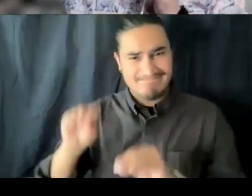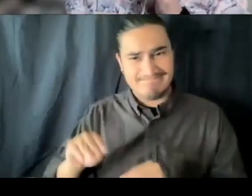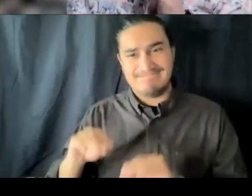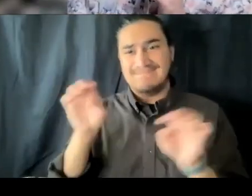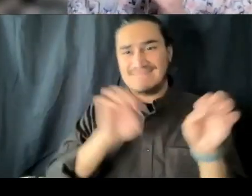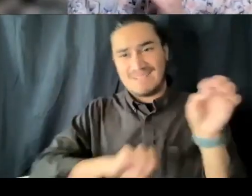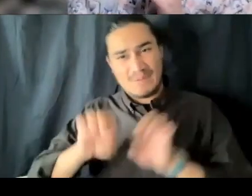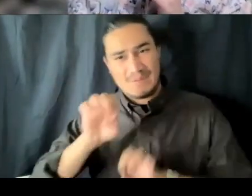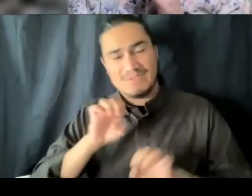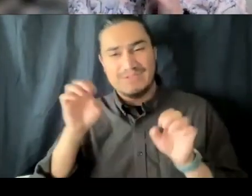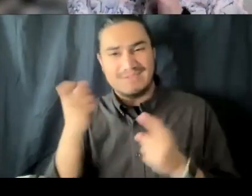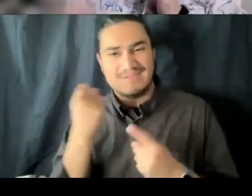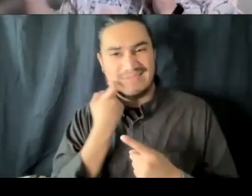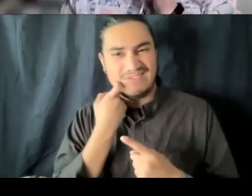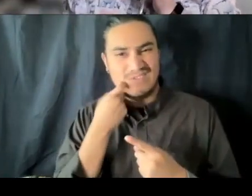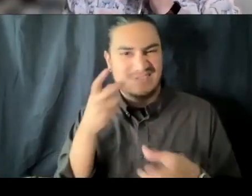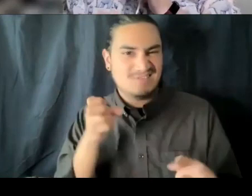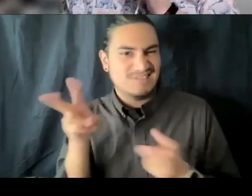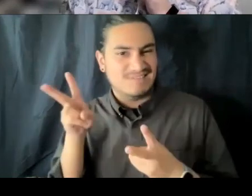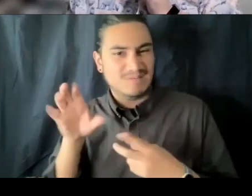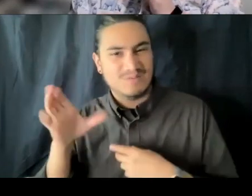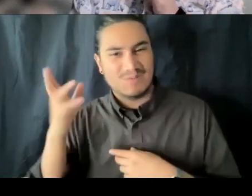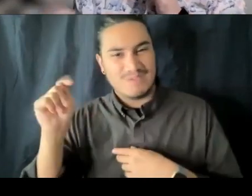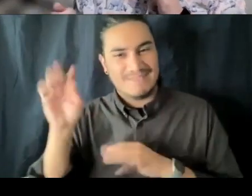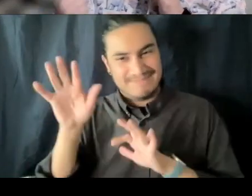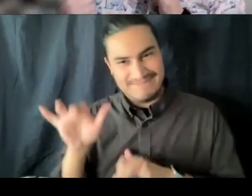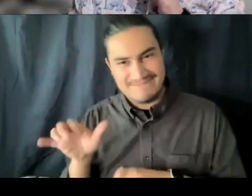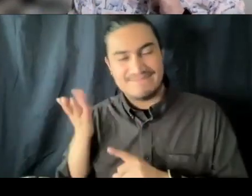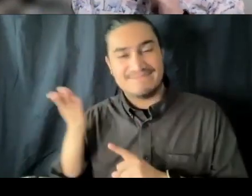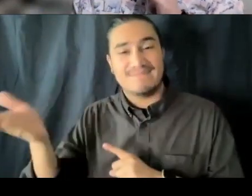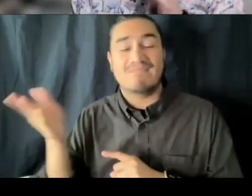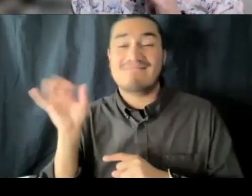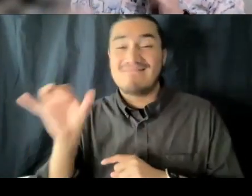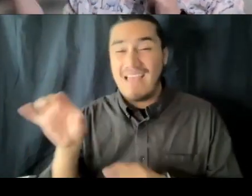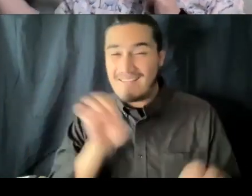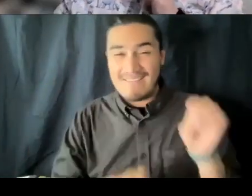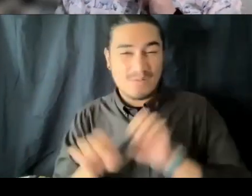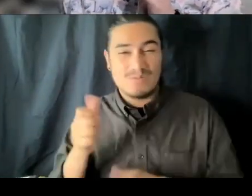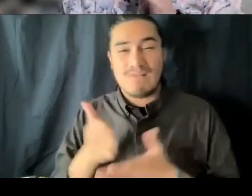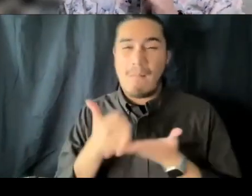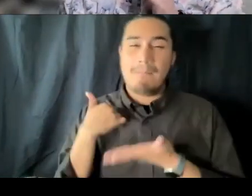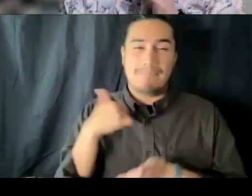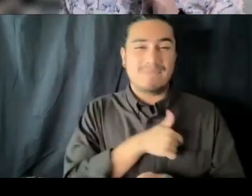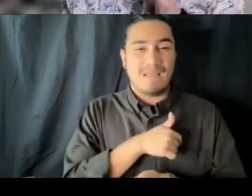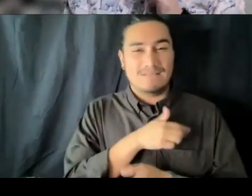that Michael just put in the chat. That evaluation helps us do what we do better